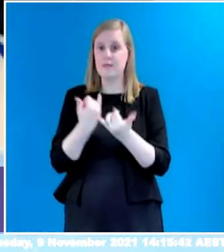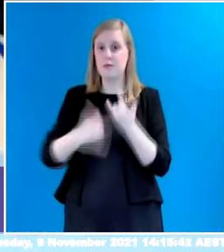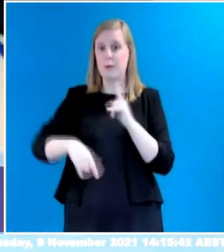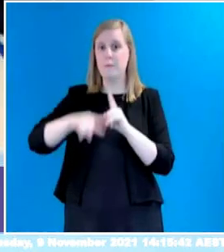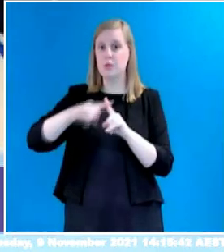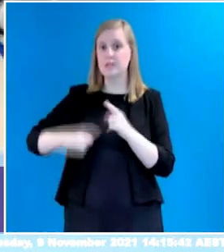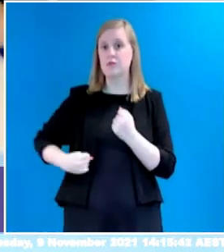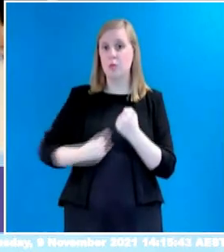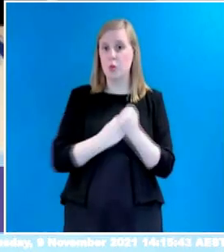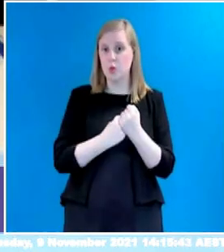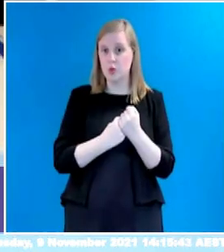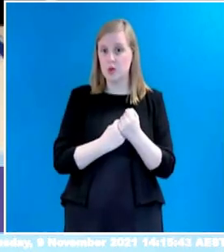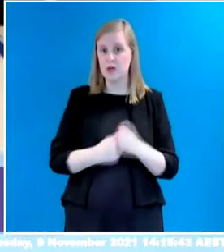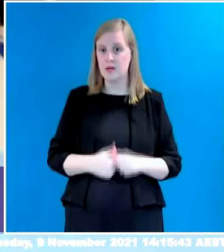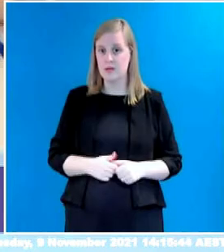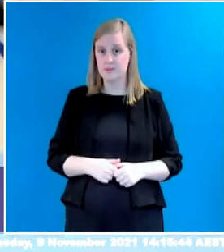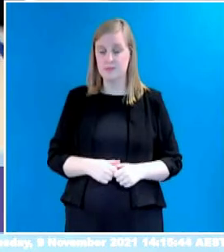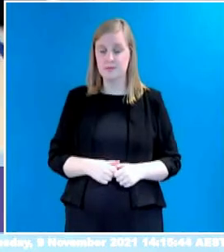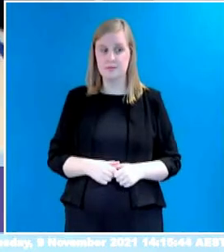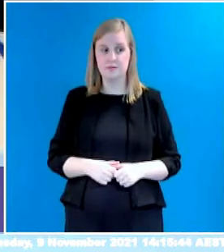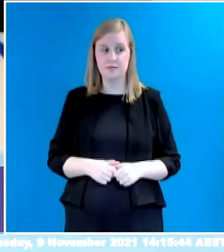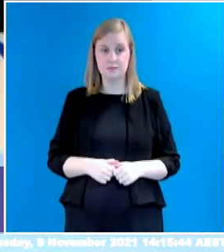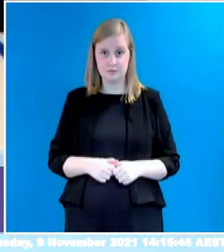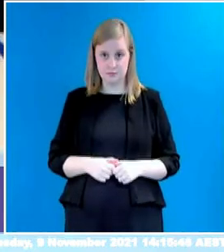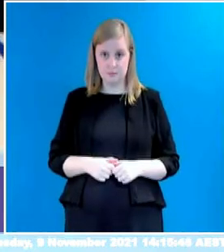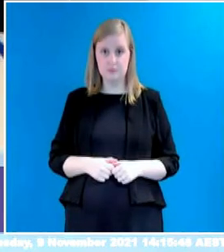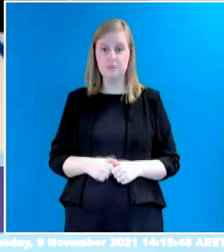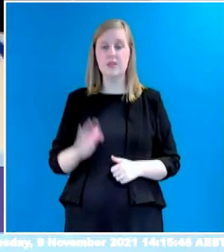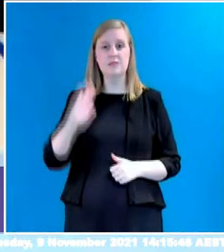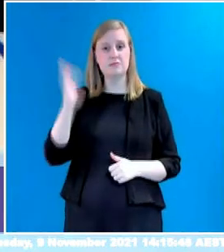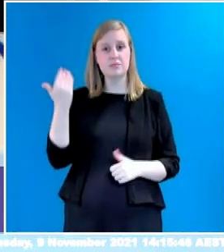There was a view, wasn't there, that ratification of the CRPD